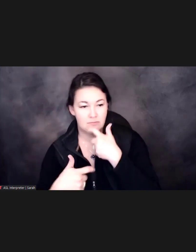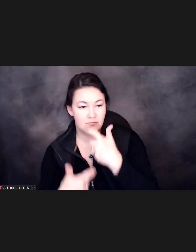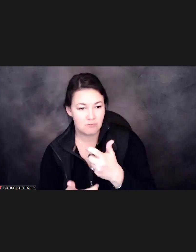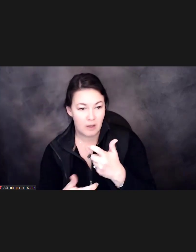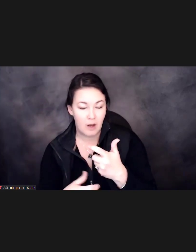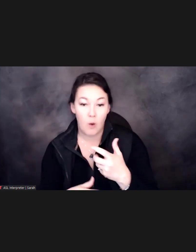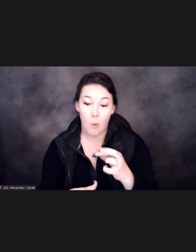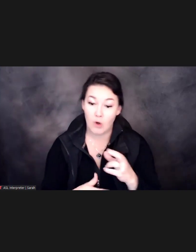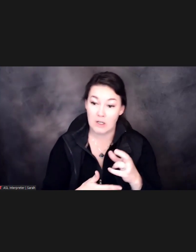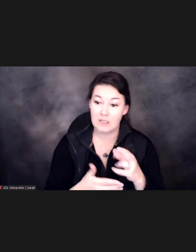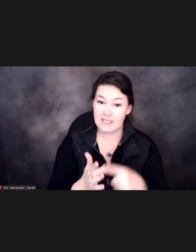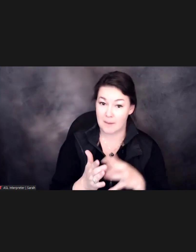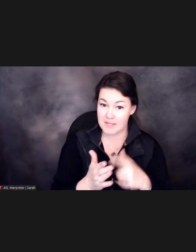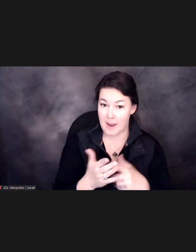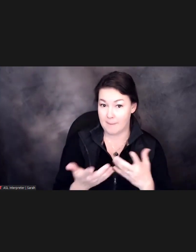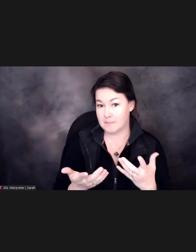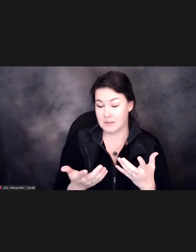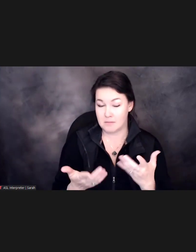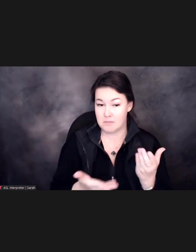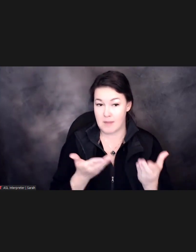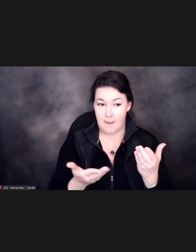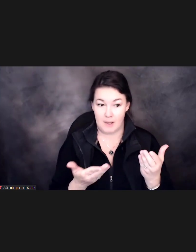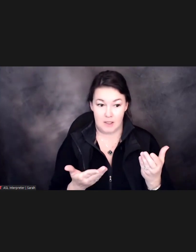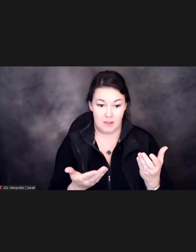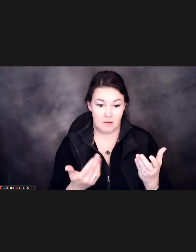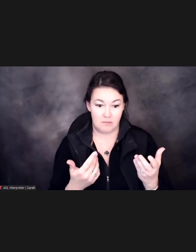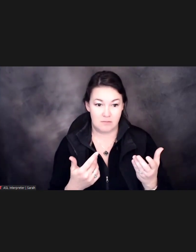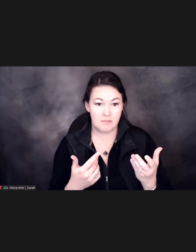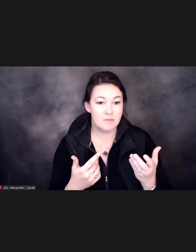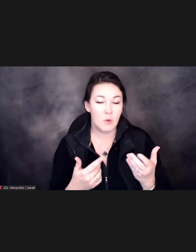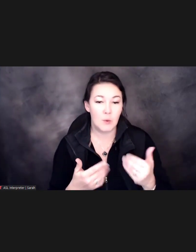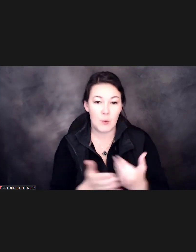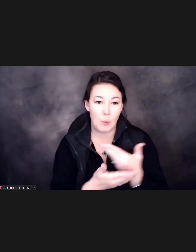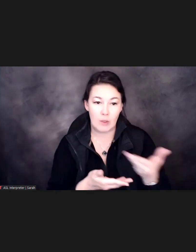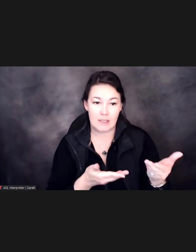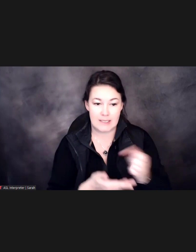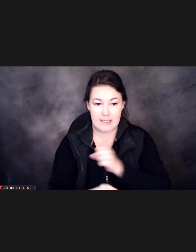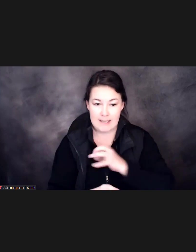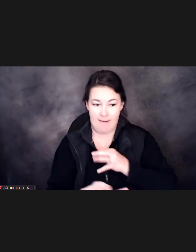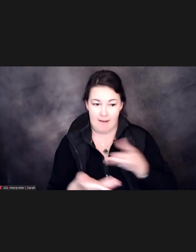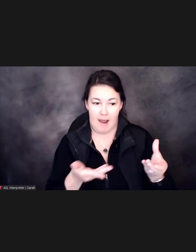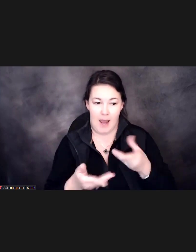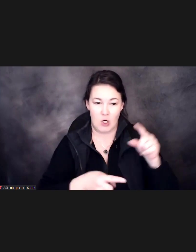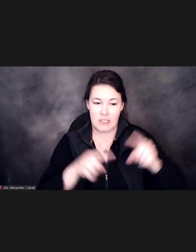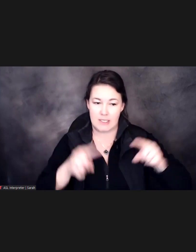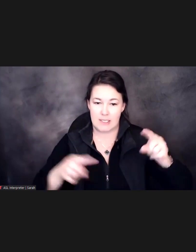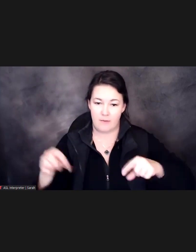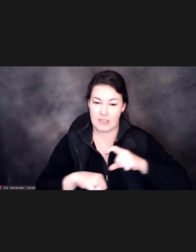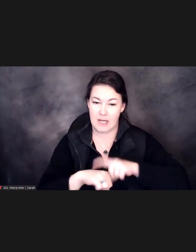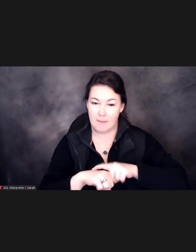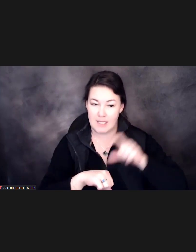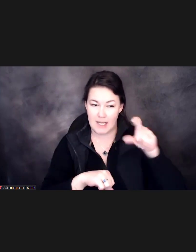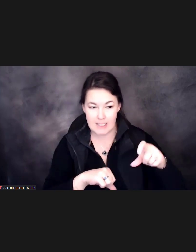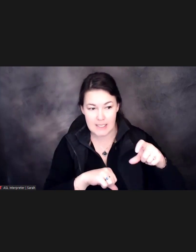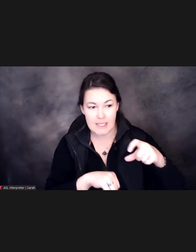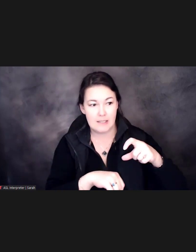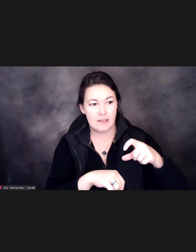staff entering your program are coming in at different times and are need needing training throughout the year.